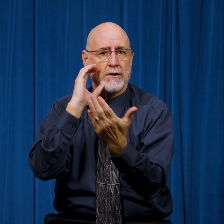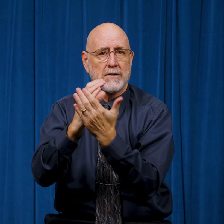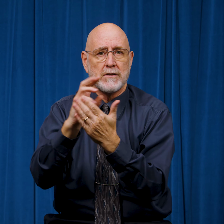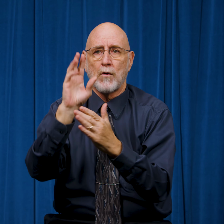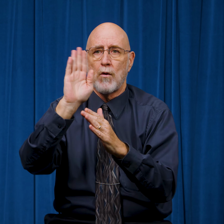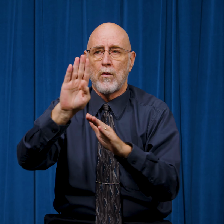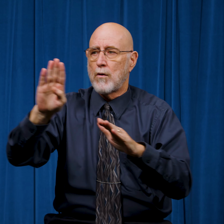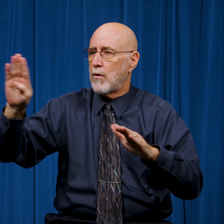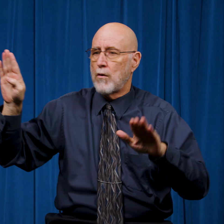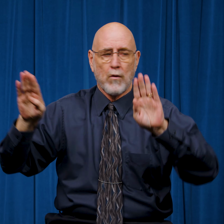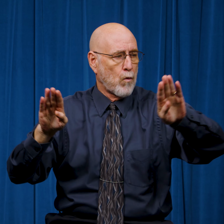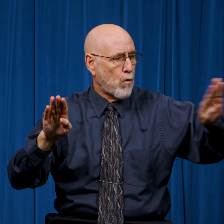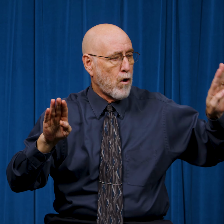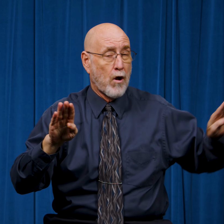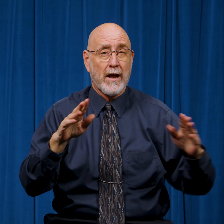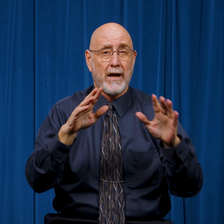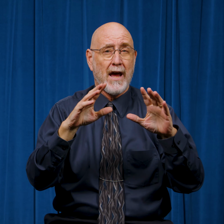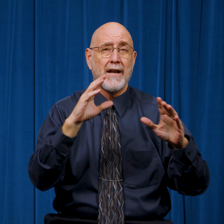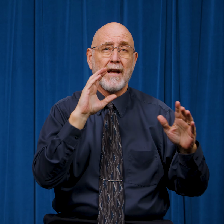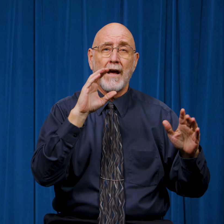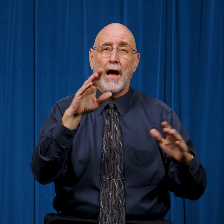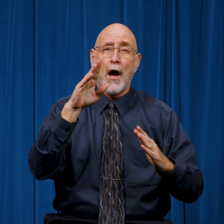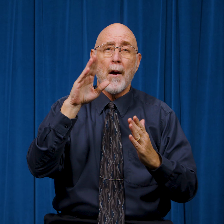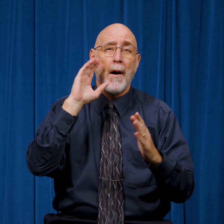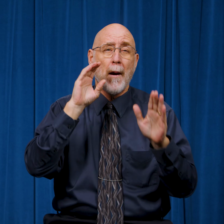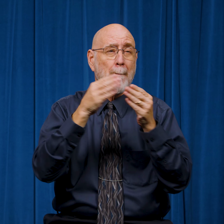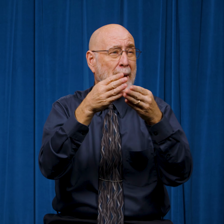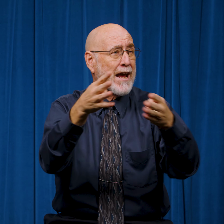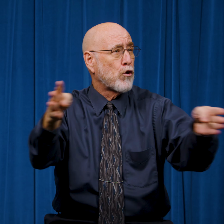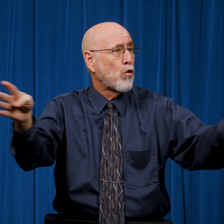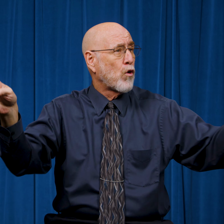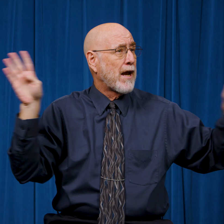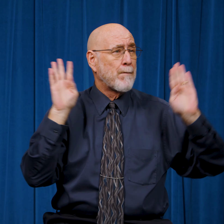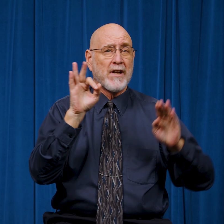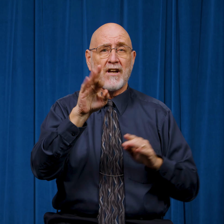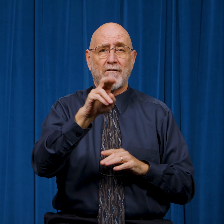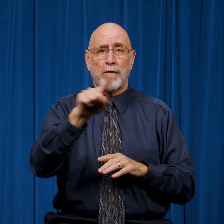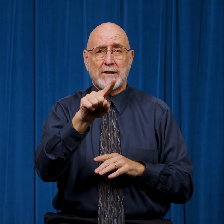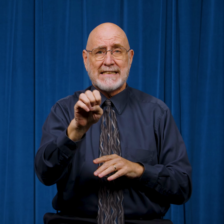and even a 360-degree painted panoramic frieze of historical events